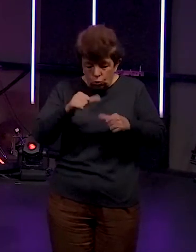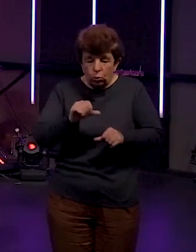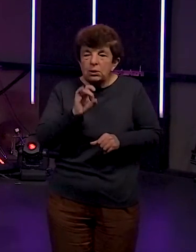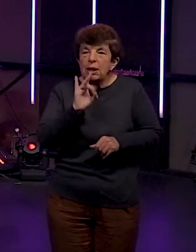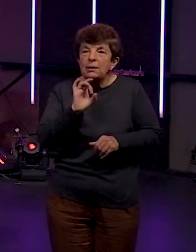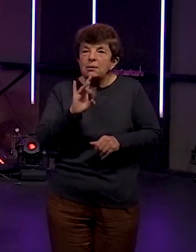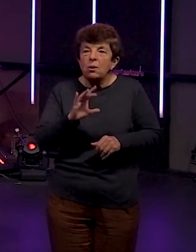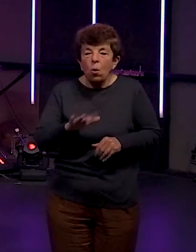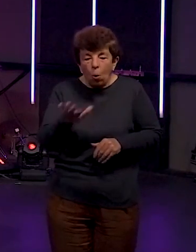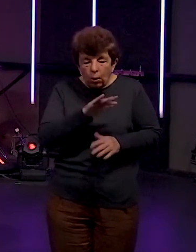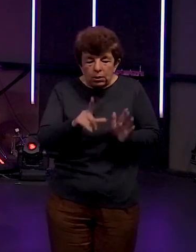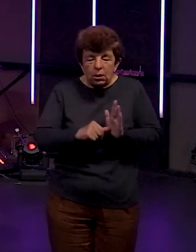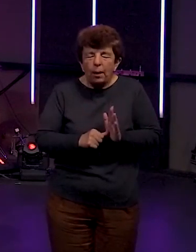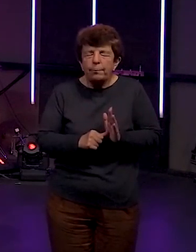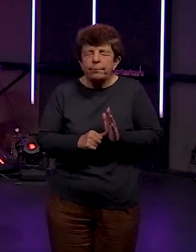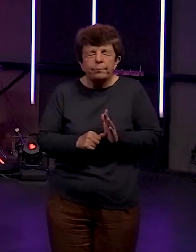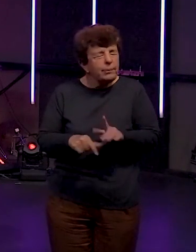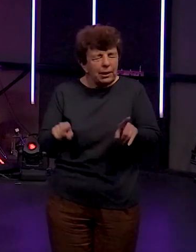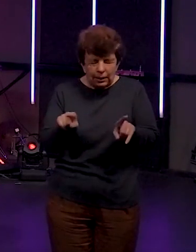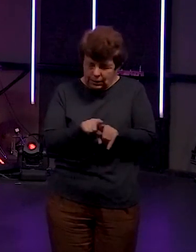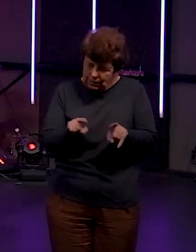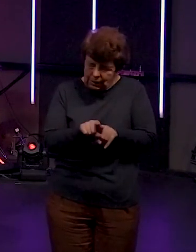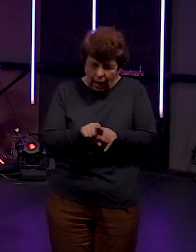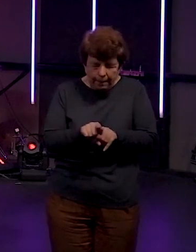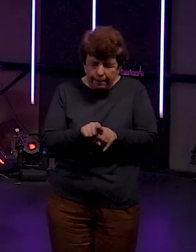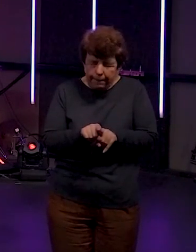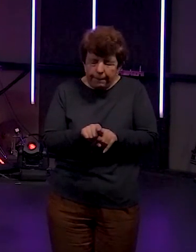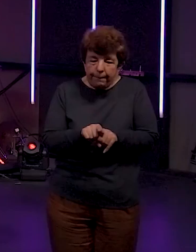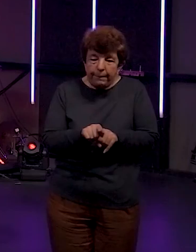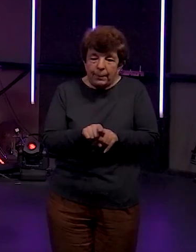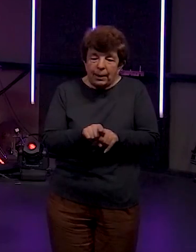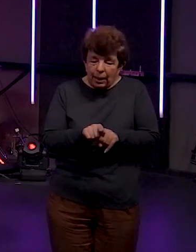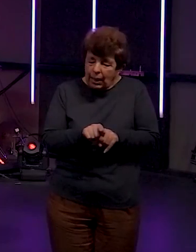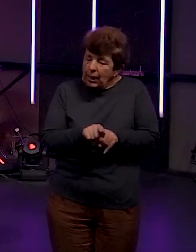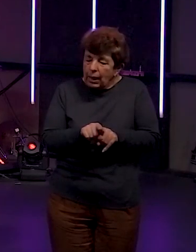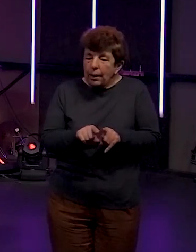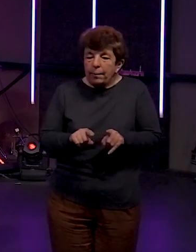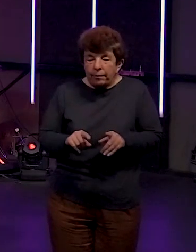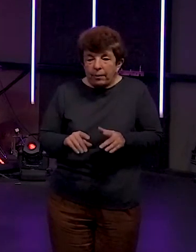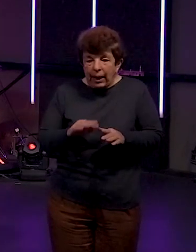all the time. It's it's the same outcome but the way we go about it is quite